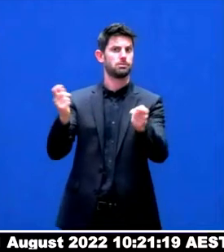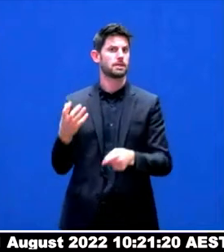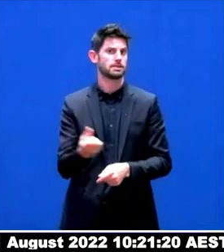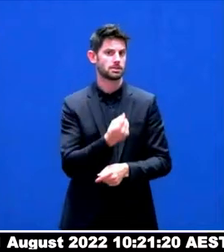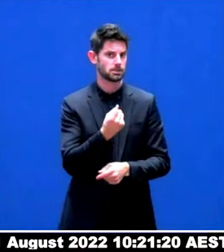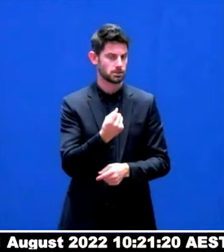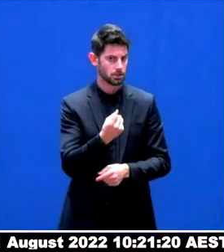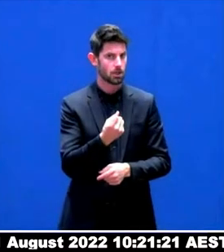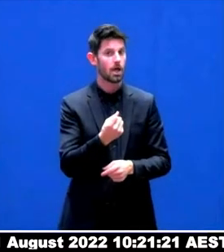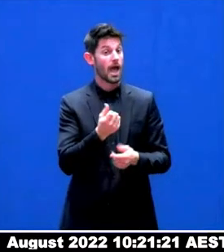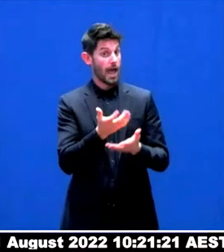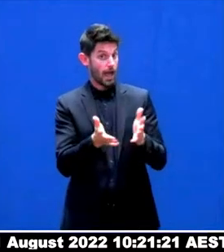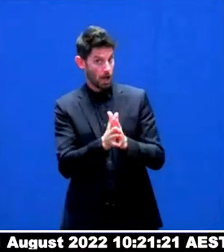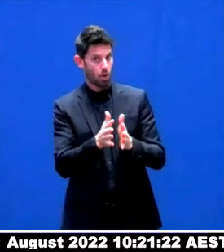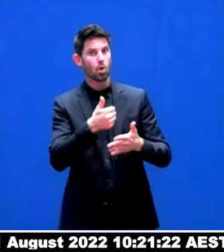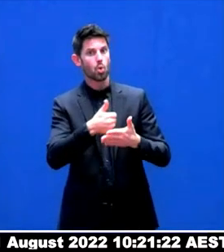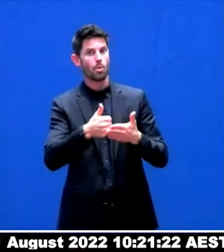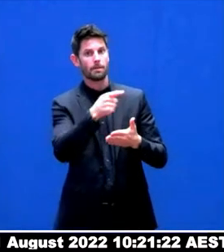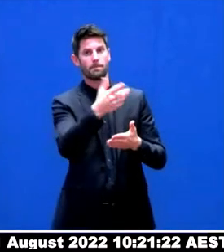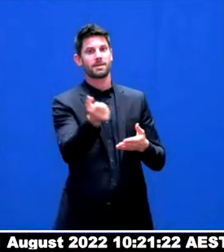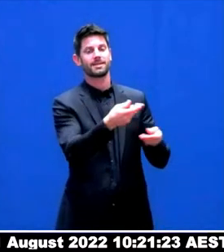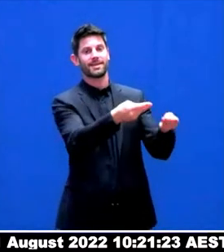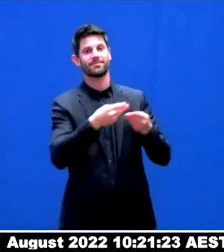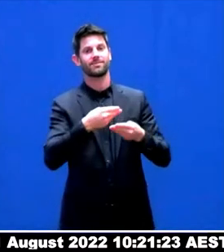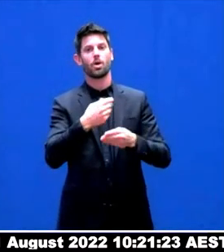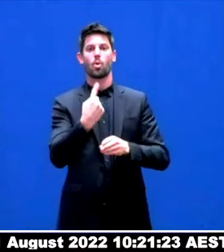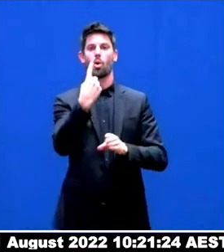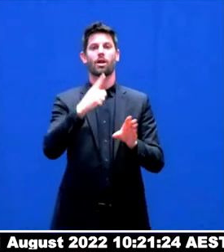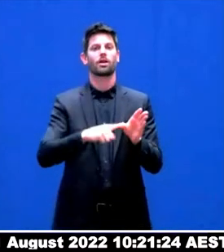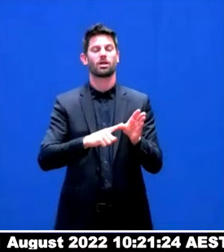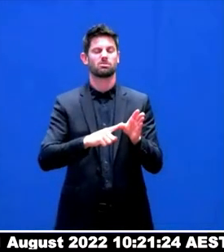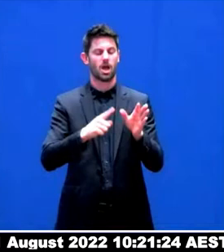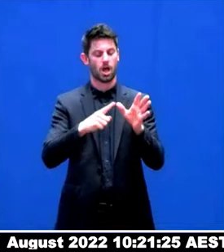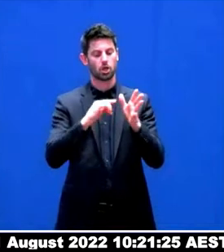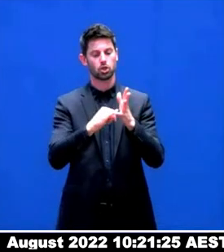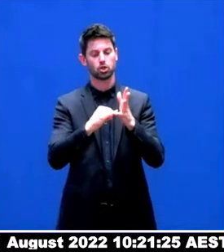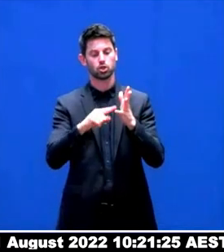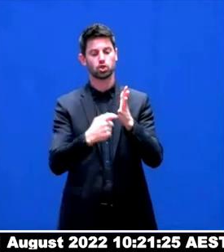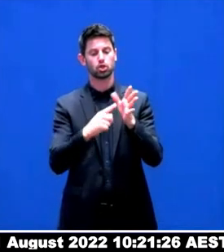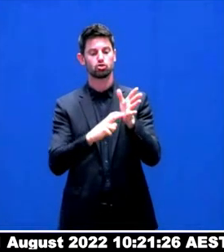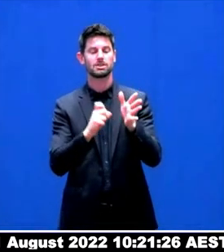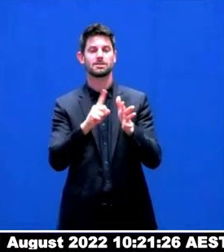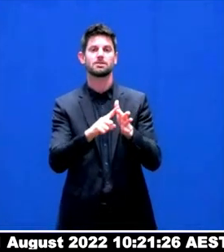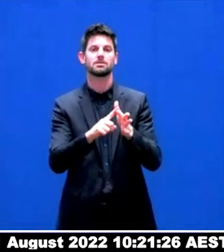mechanism is by providing an annual statement of assurance that's provided to the Commonwealth as part of the conditionality of the Agreement.